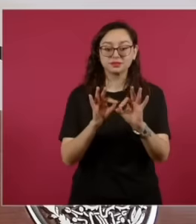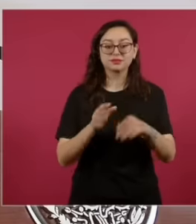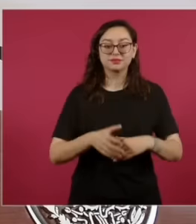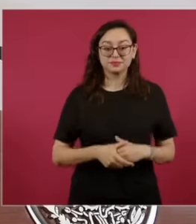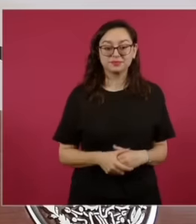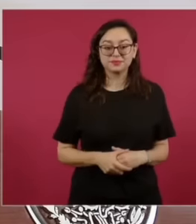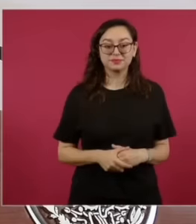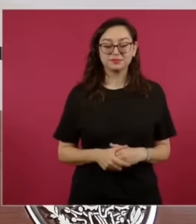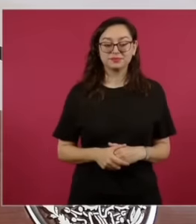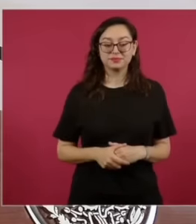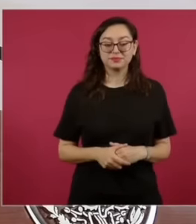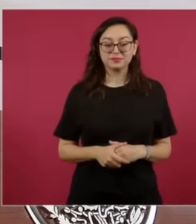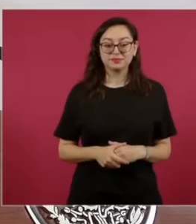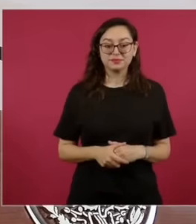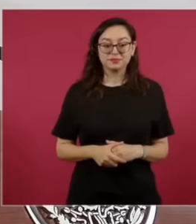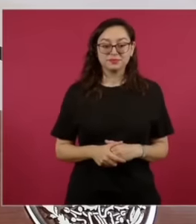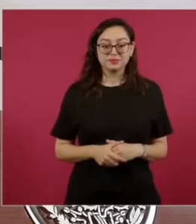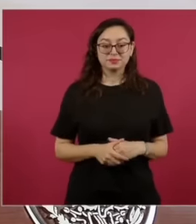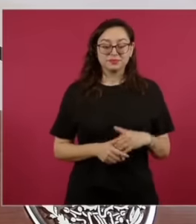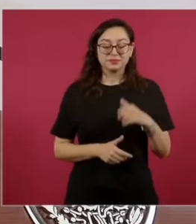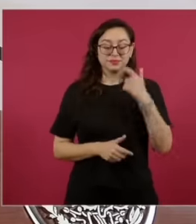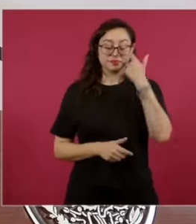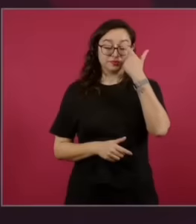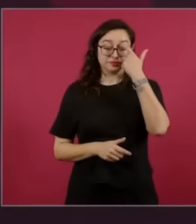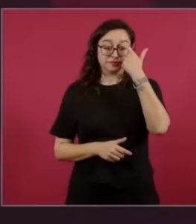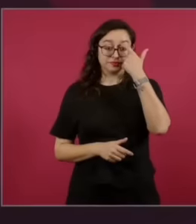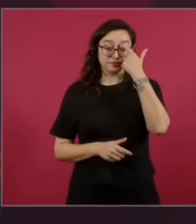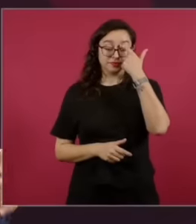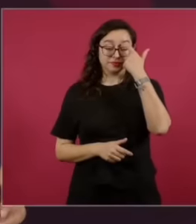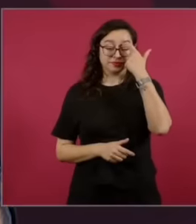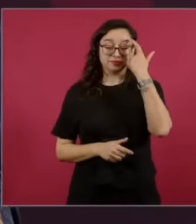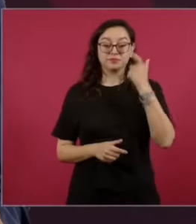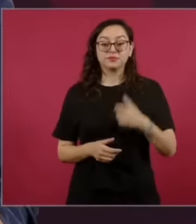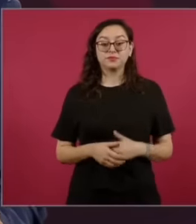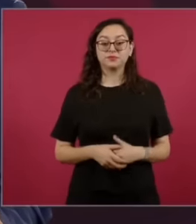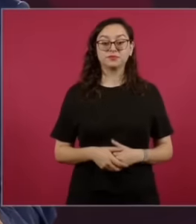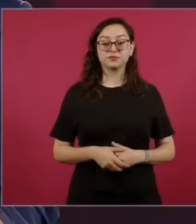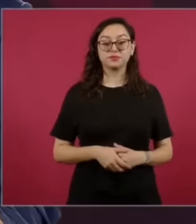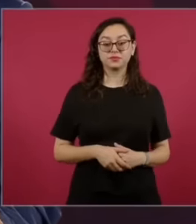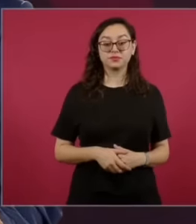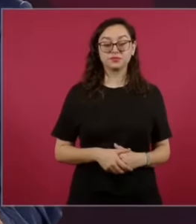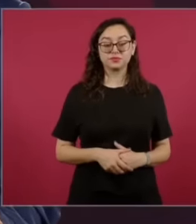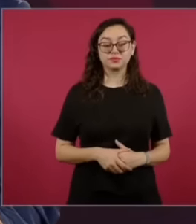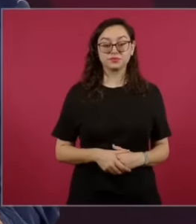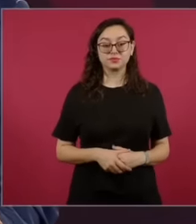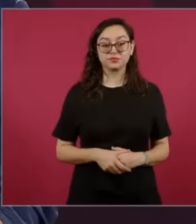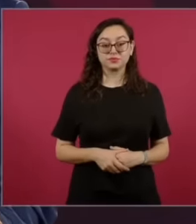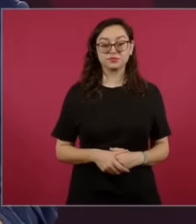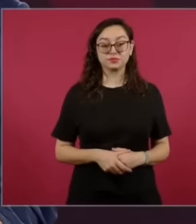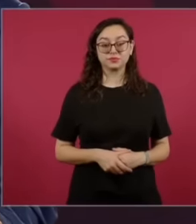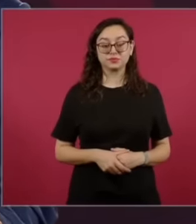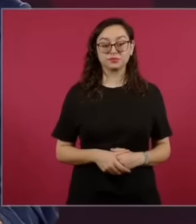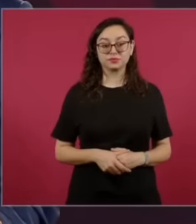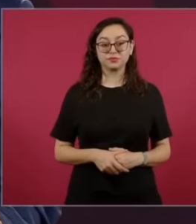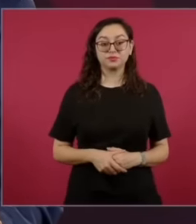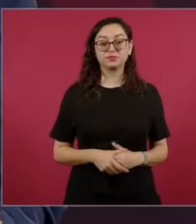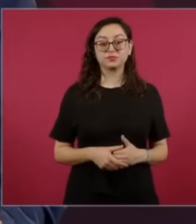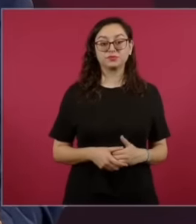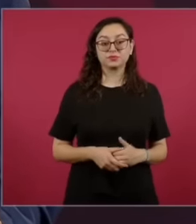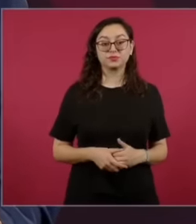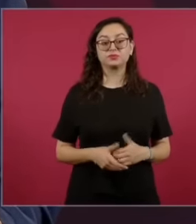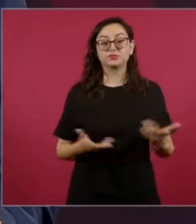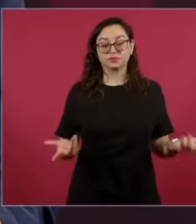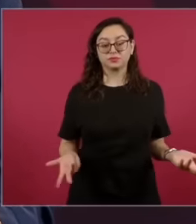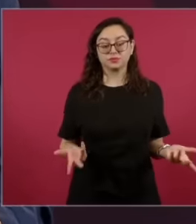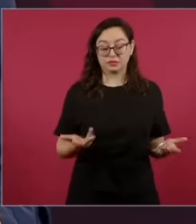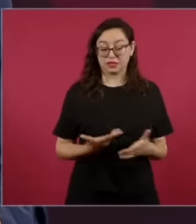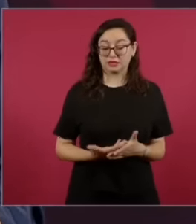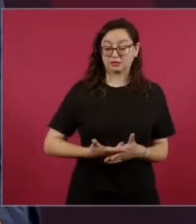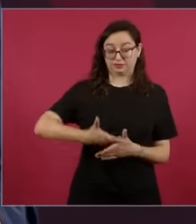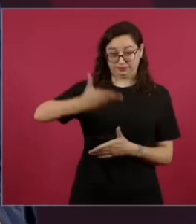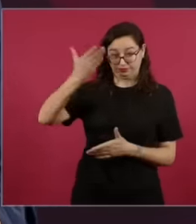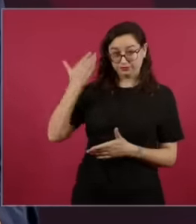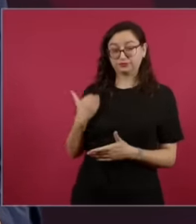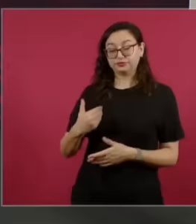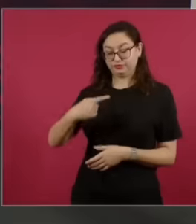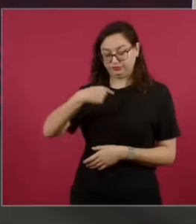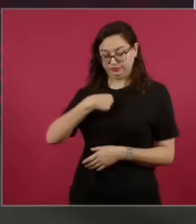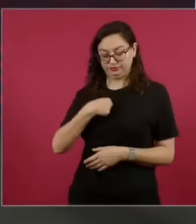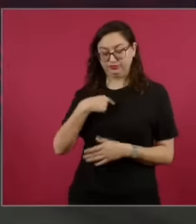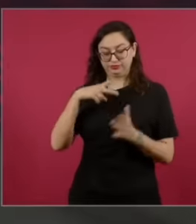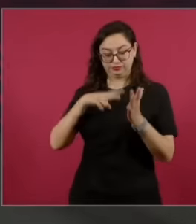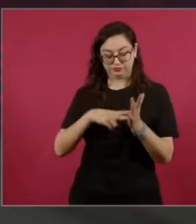The guideline of the government that I represent was from the beginning to separate economic power from